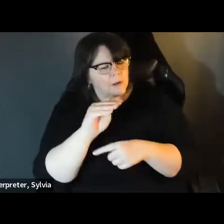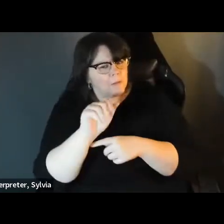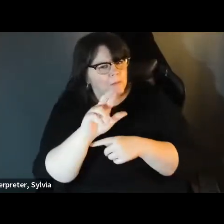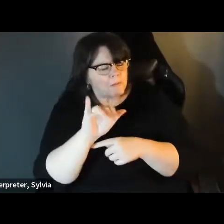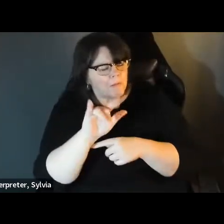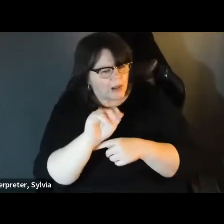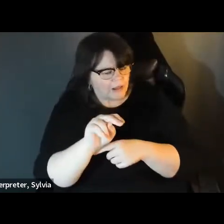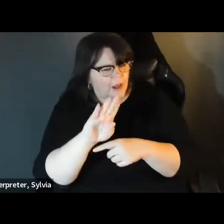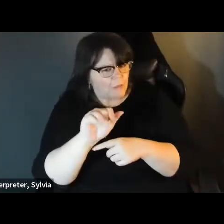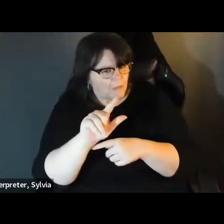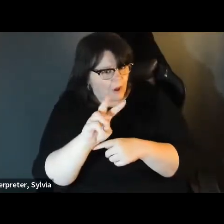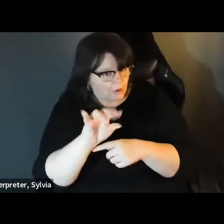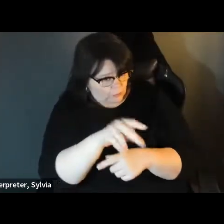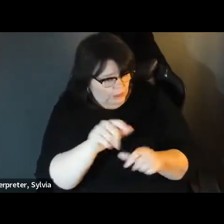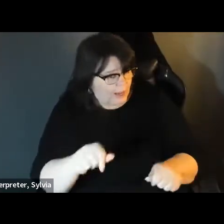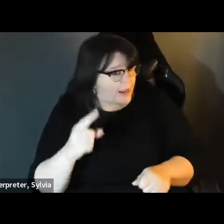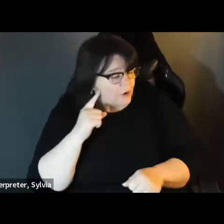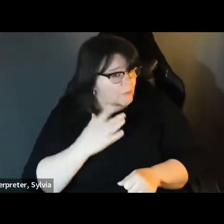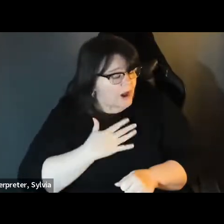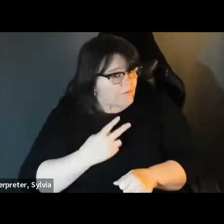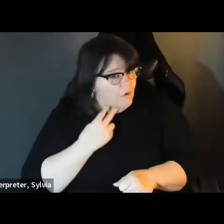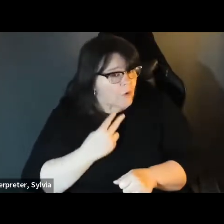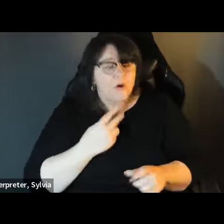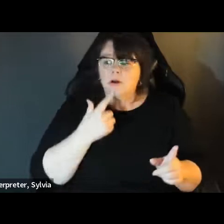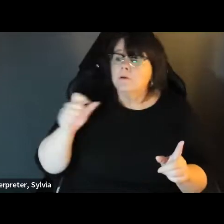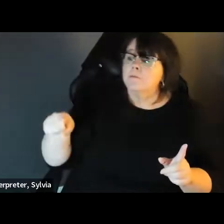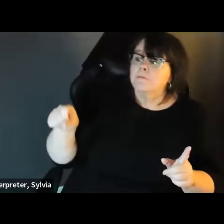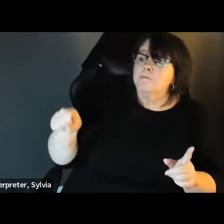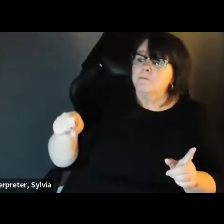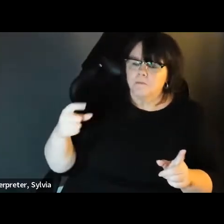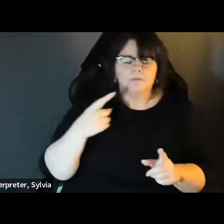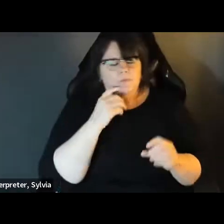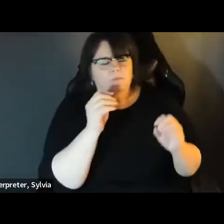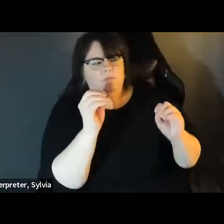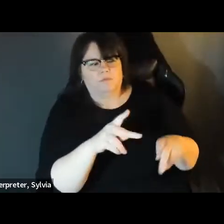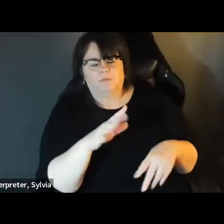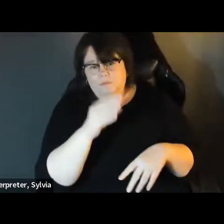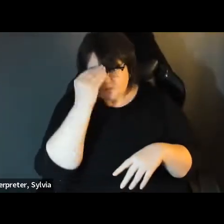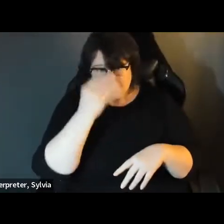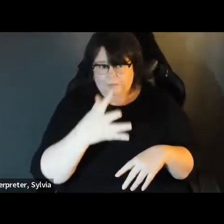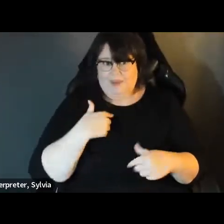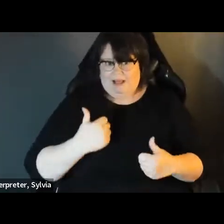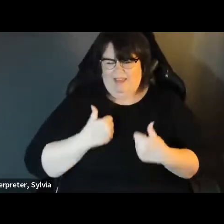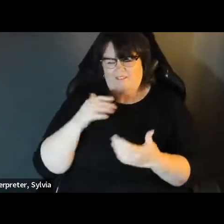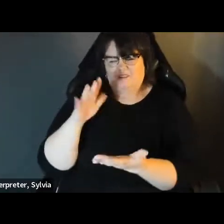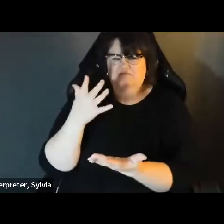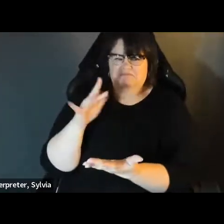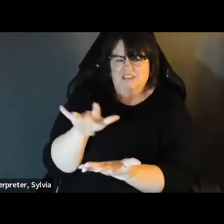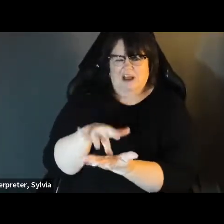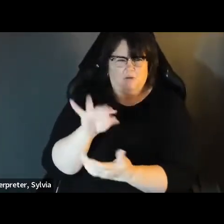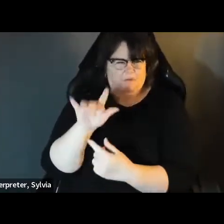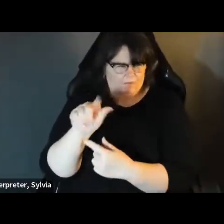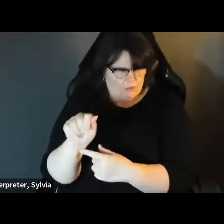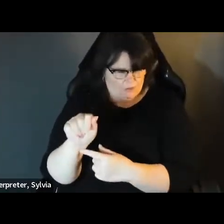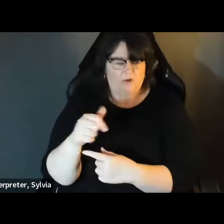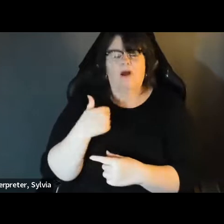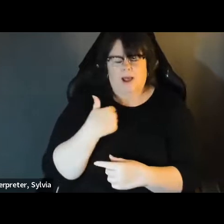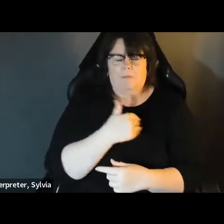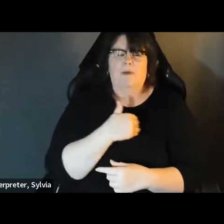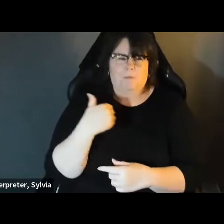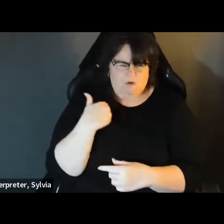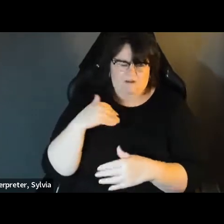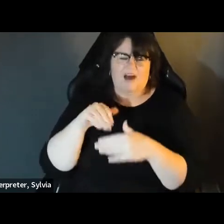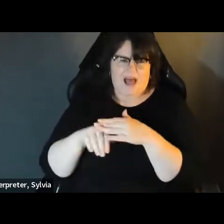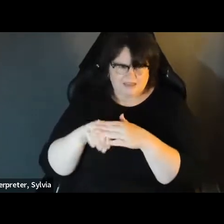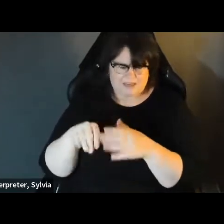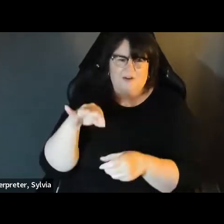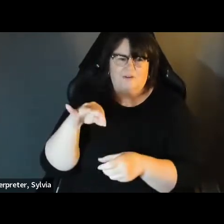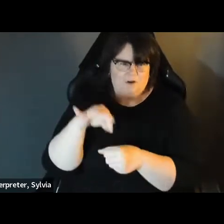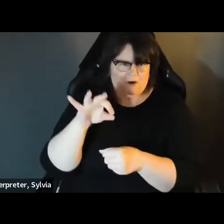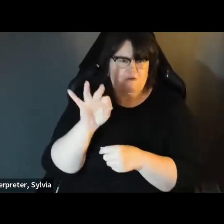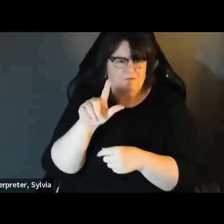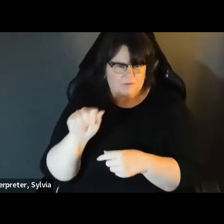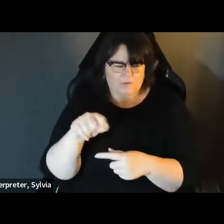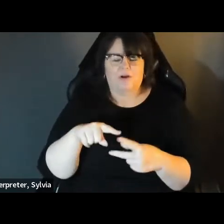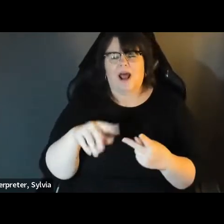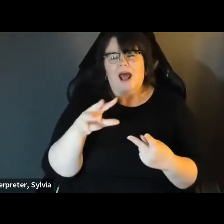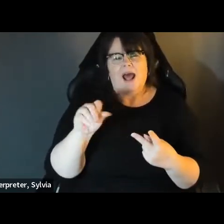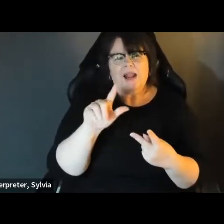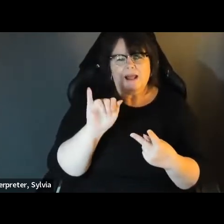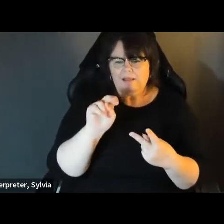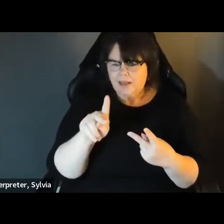Okay, You Very good. I am from central Florida, and I'm a member of access the vote, Florida and I'm also member of the League of Women voters of orange.